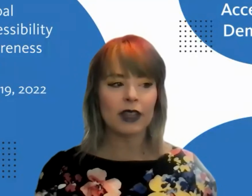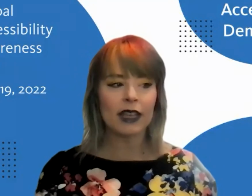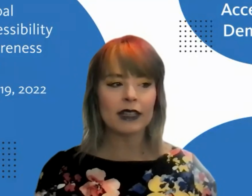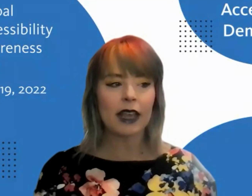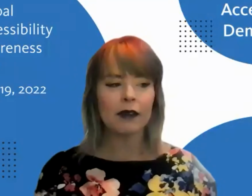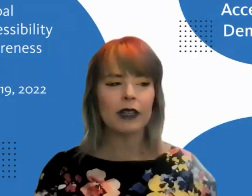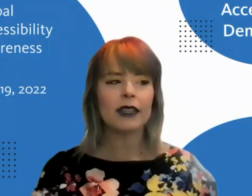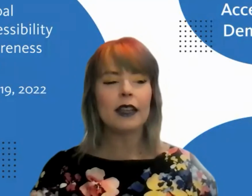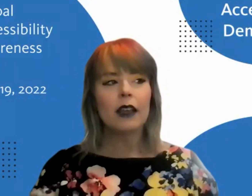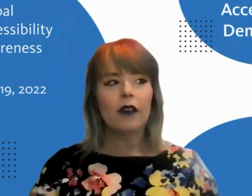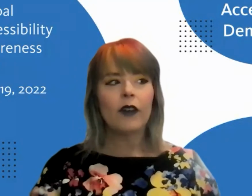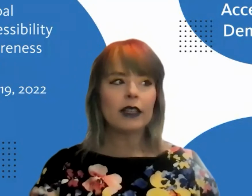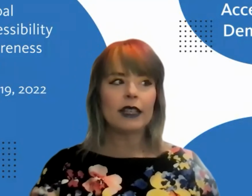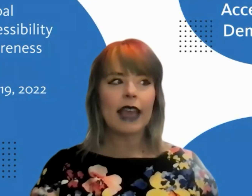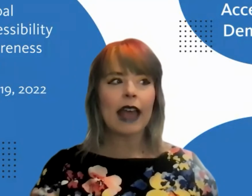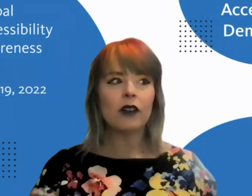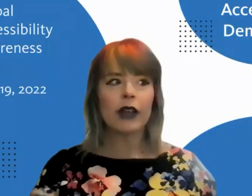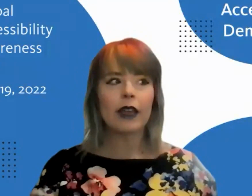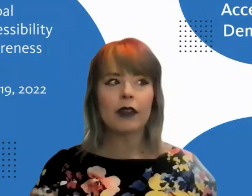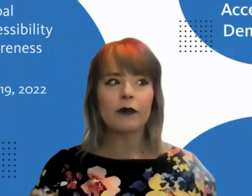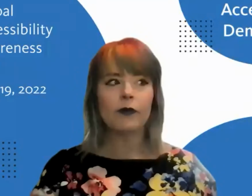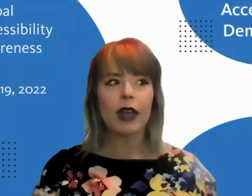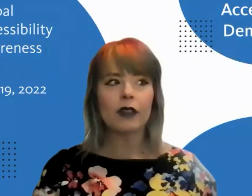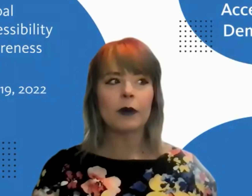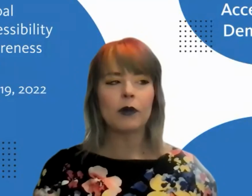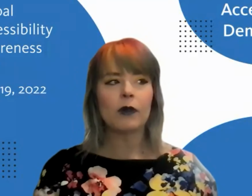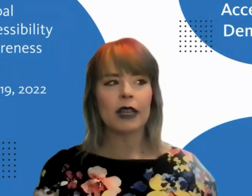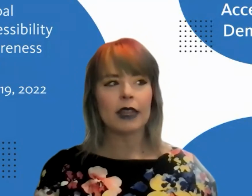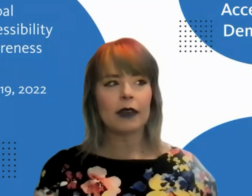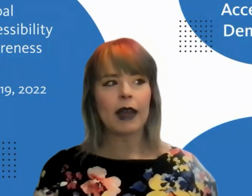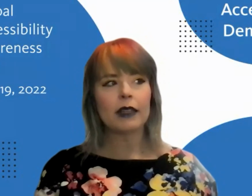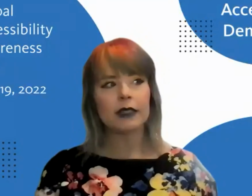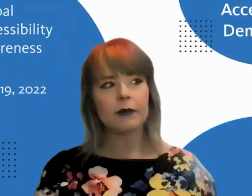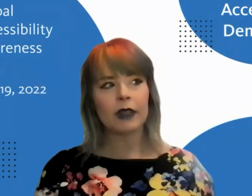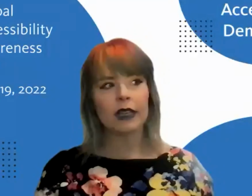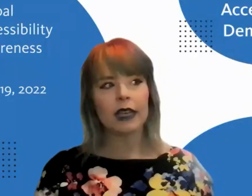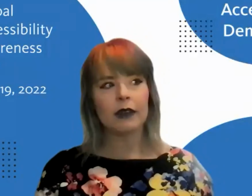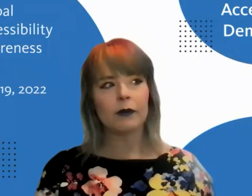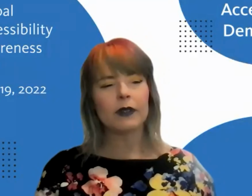fall into the category of other people when they think about disability.